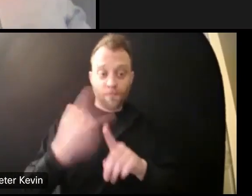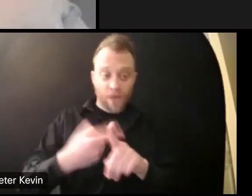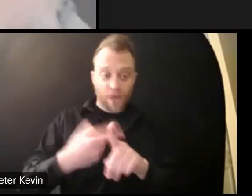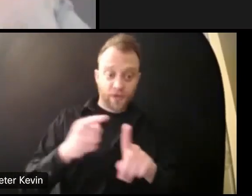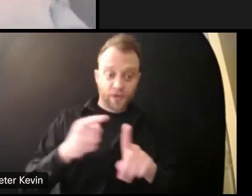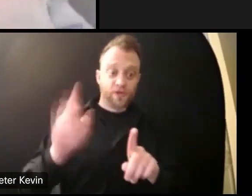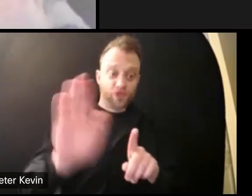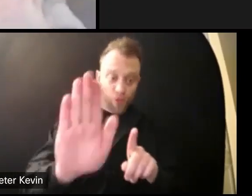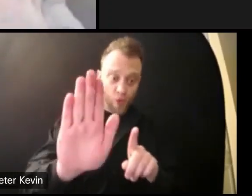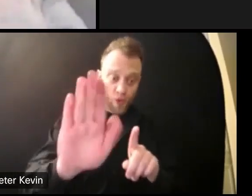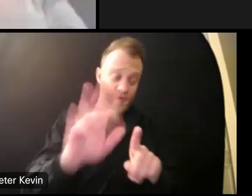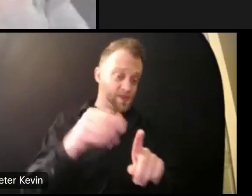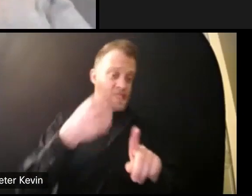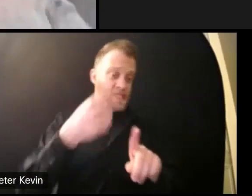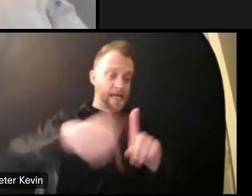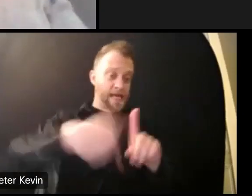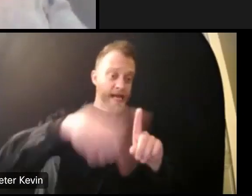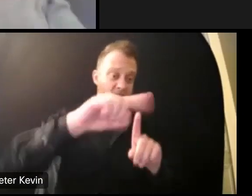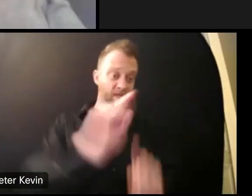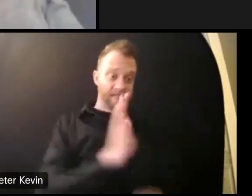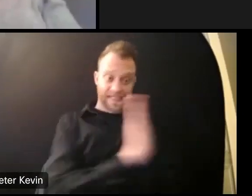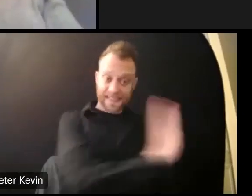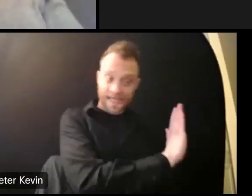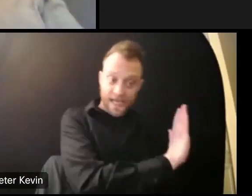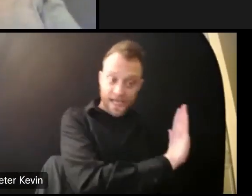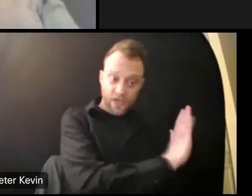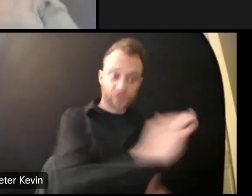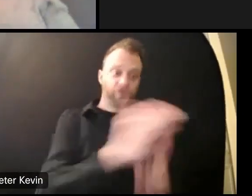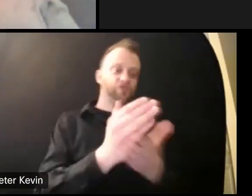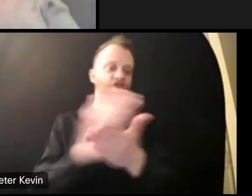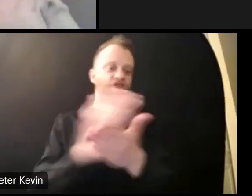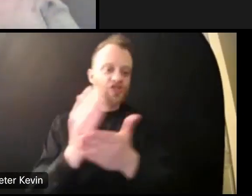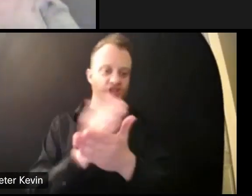communication efforts in their Single Member District. (Glover) All right. Thank you very much.